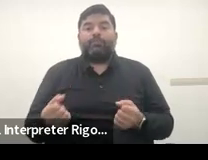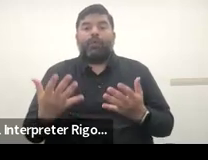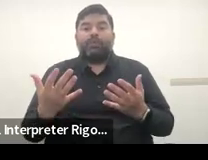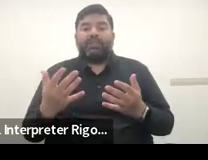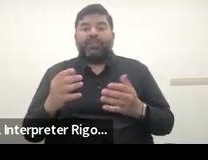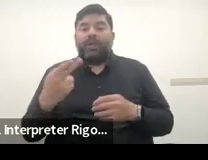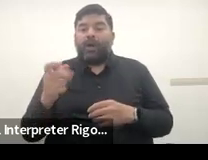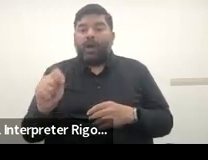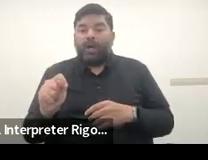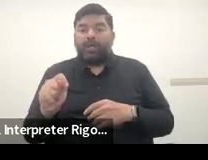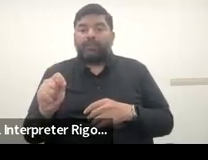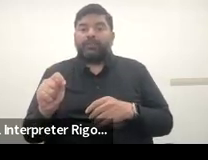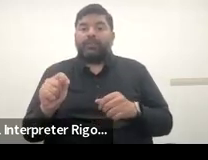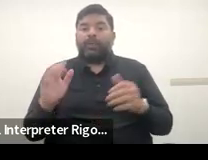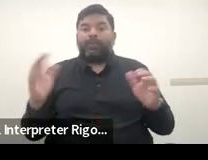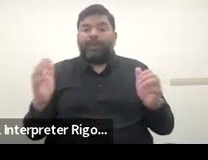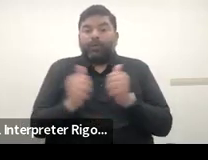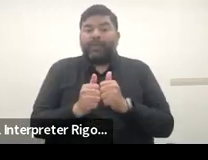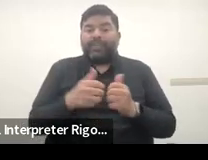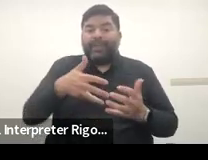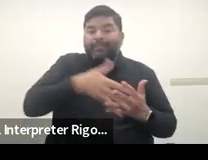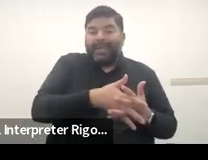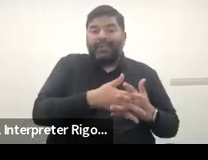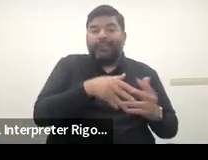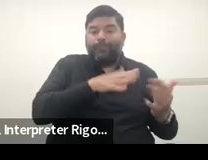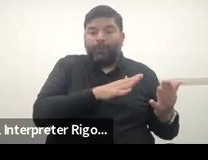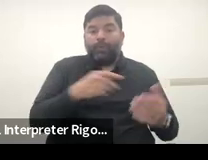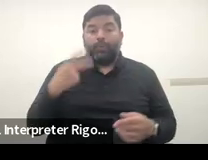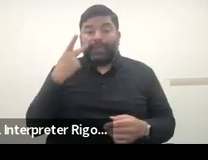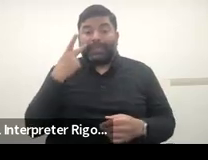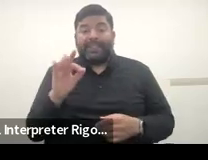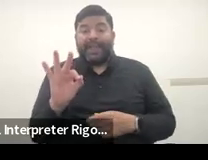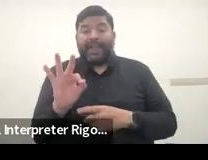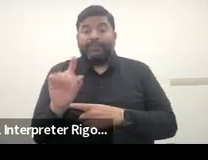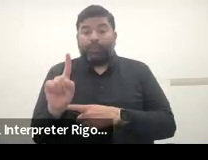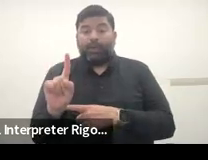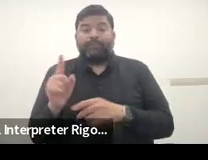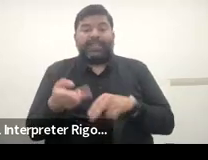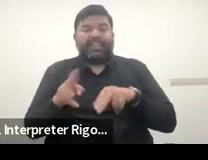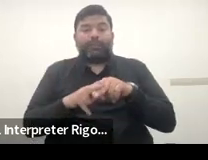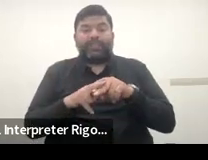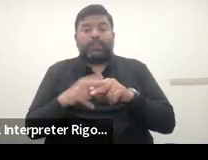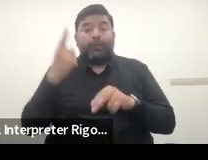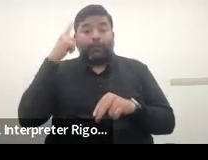the embedded form. And we can see that the F1 does increase for using DistMult and what this